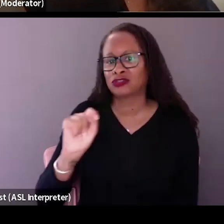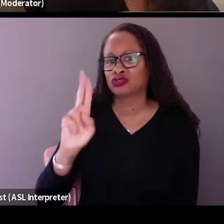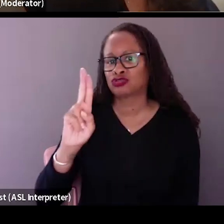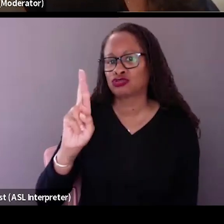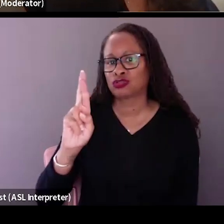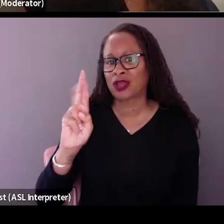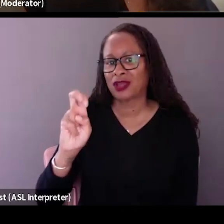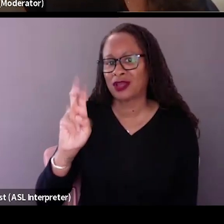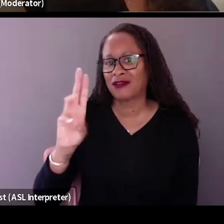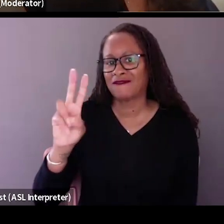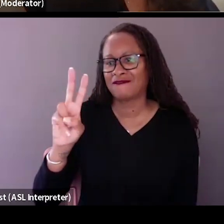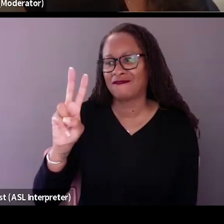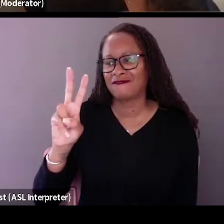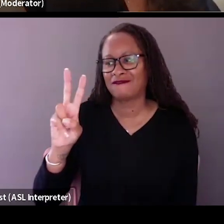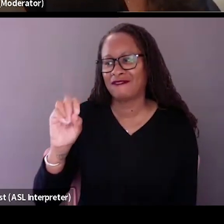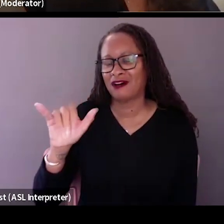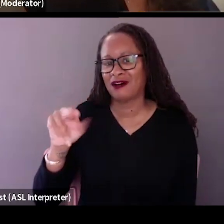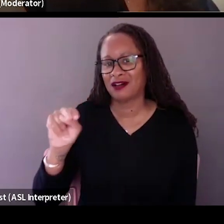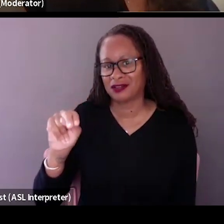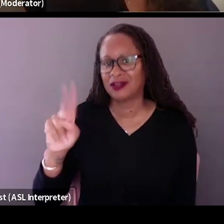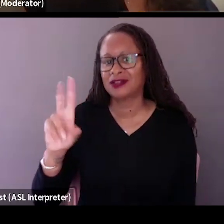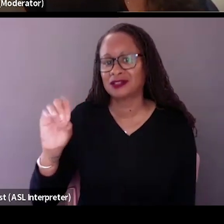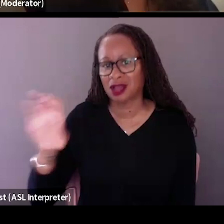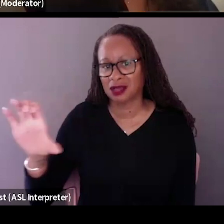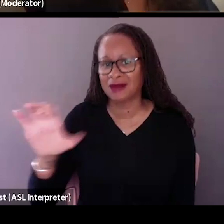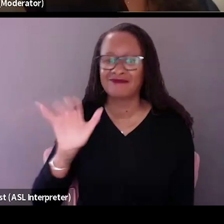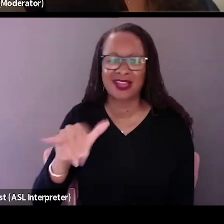It's just a legal process and they're public.